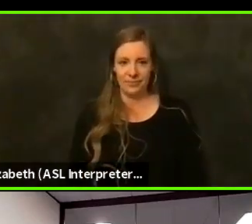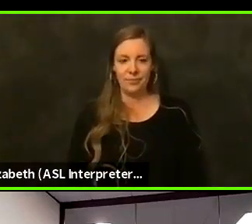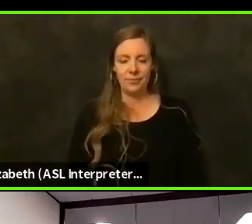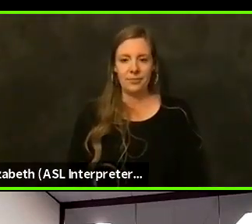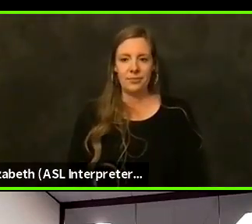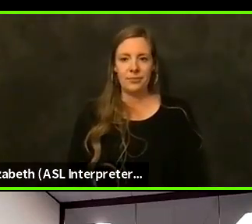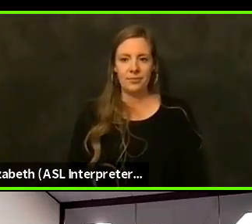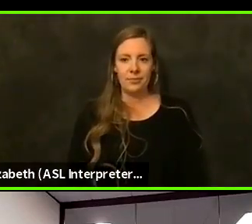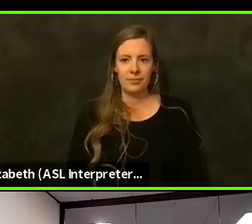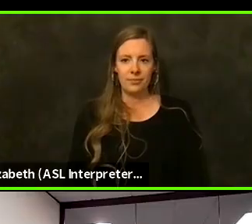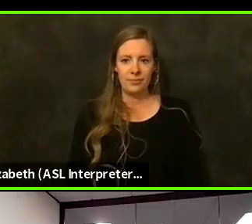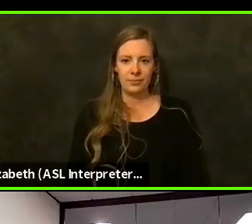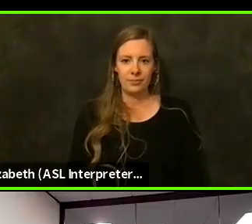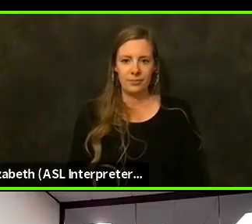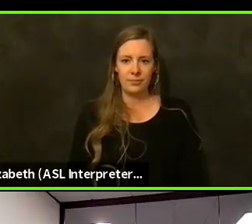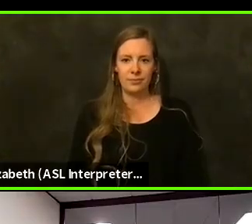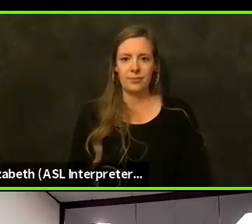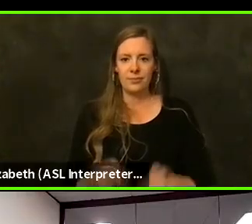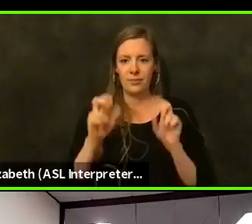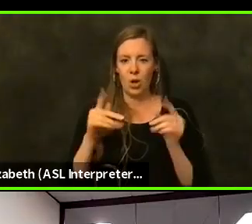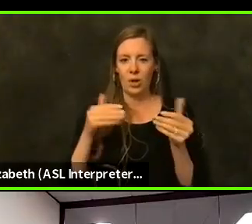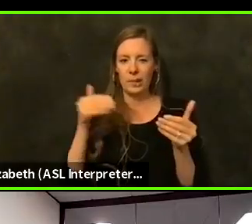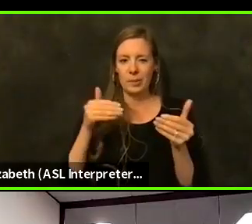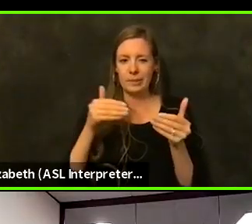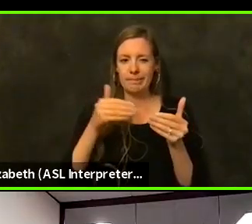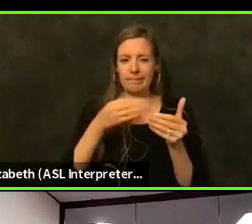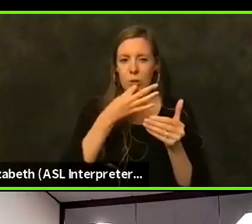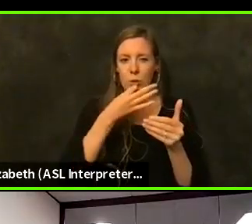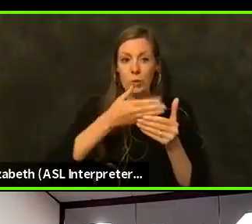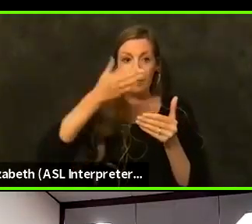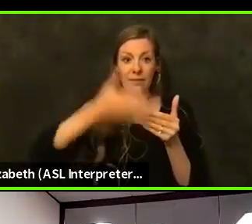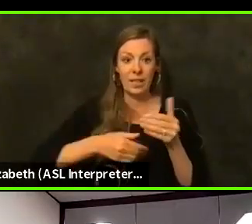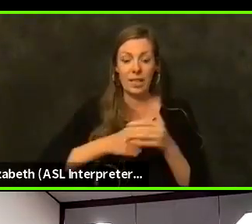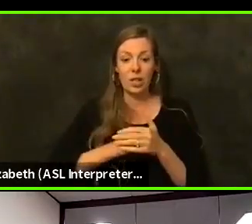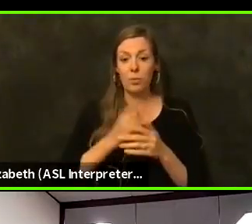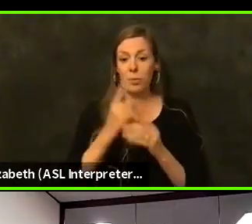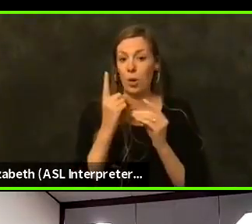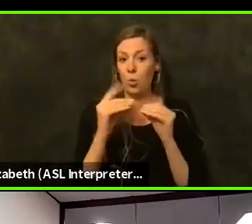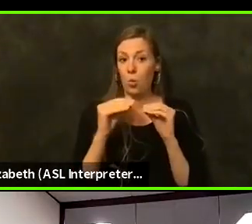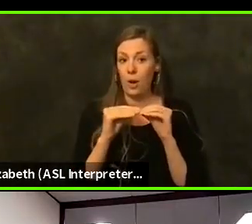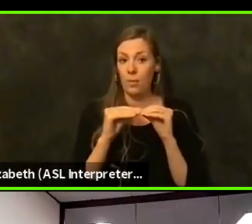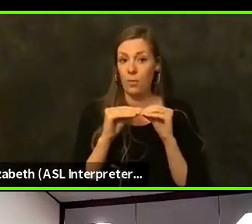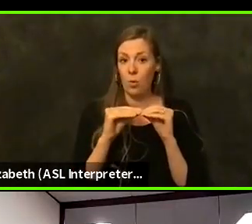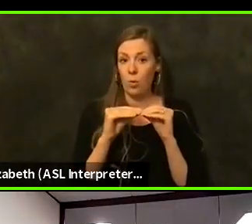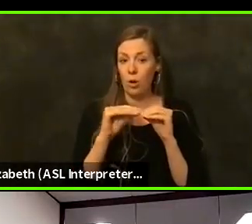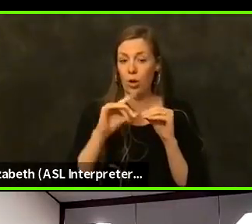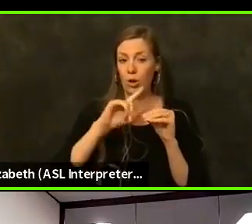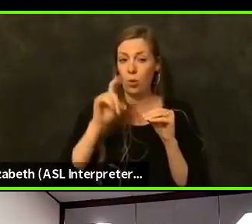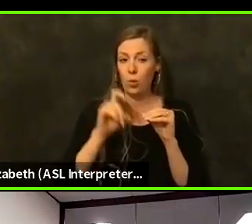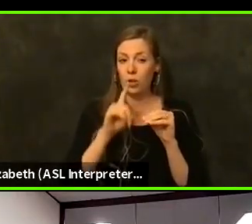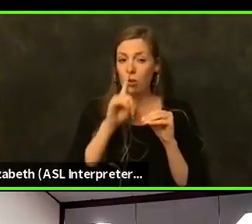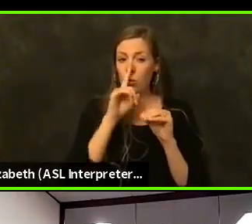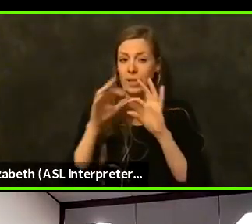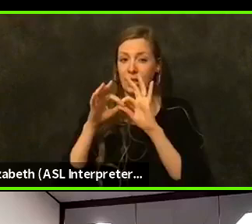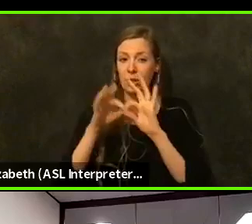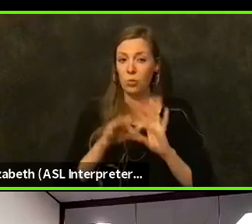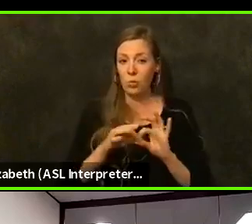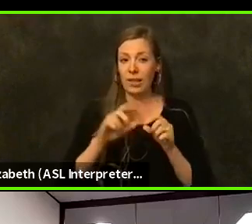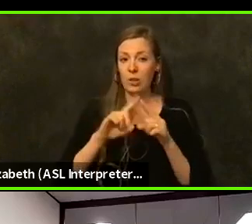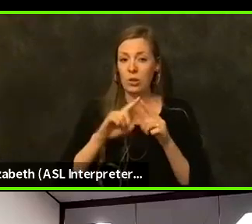OK, on that note, we're near the top of the hour, but we'll go to one more question and it really has to do with the very things that you're talking about.